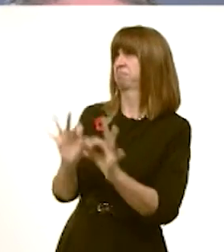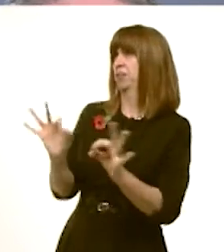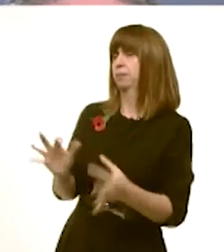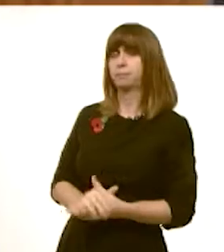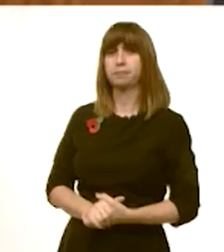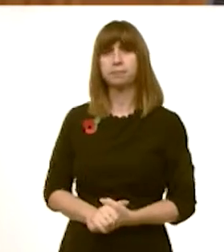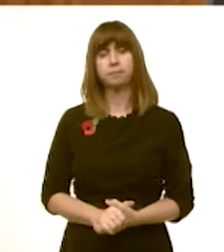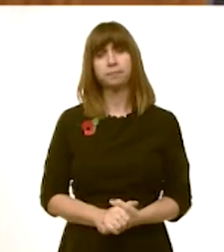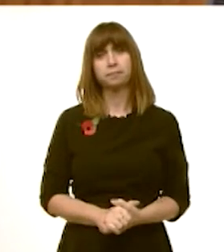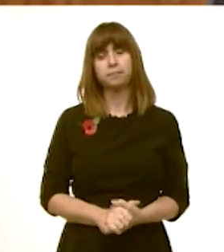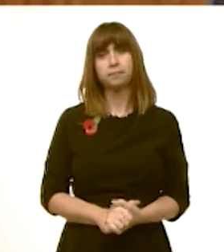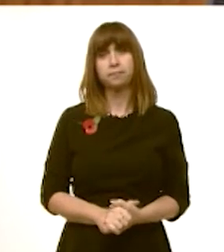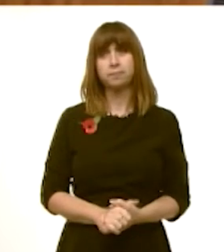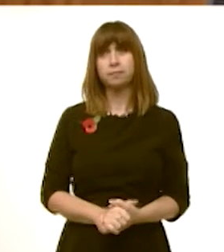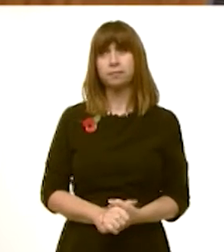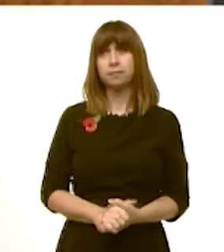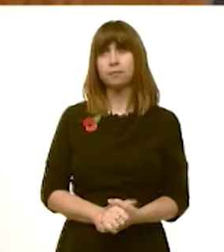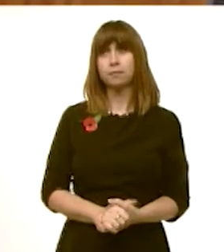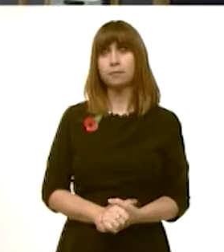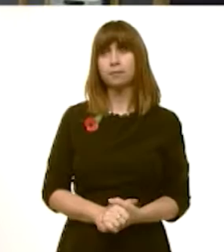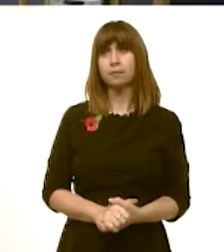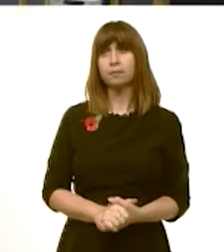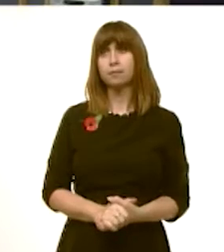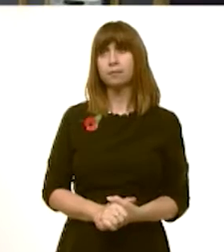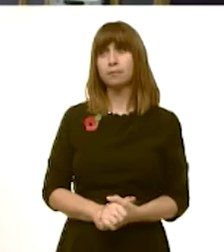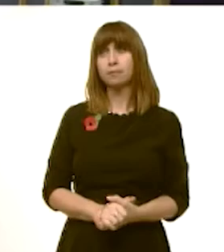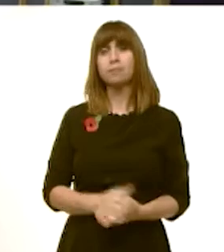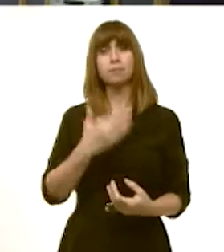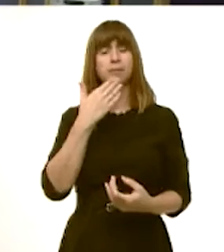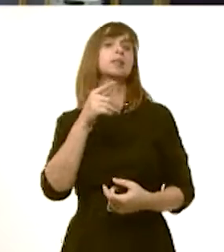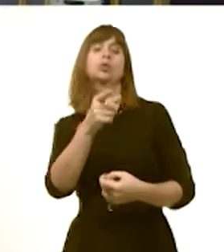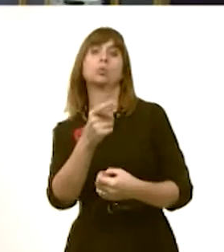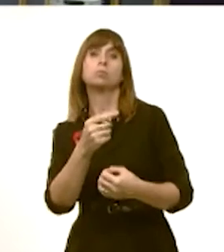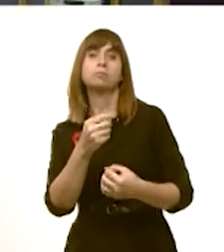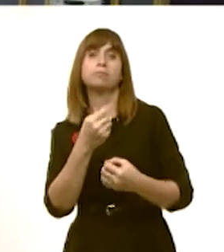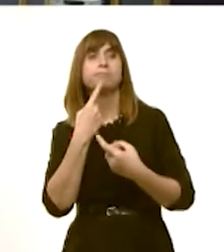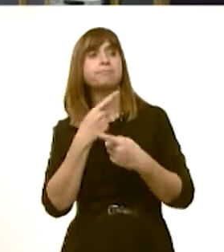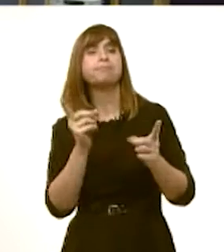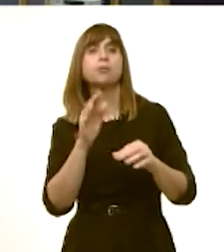Rhun ap Iorwerth: 7. Will the First Minister make a statement on north Wales railways?